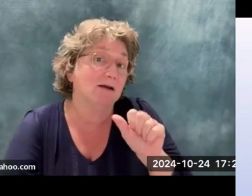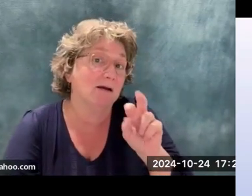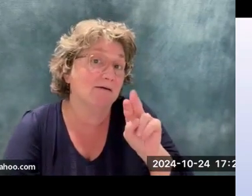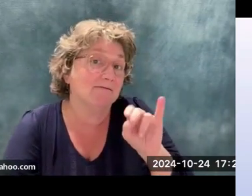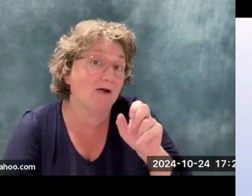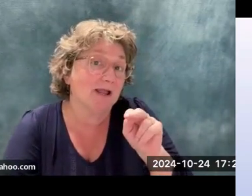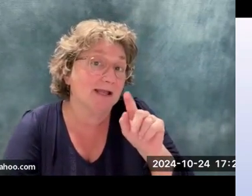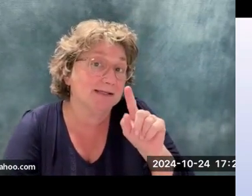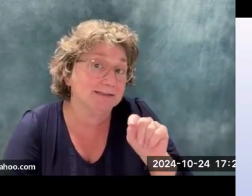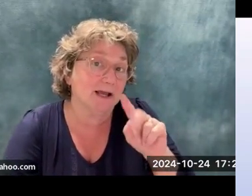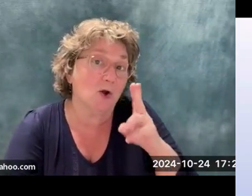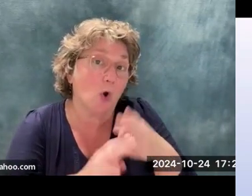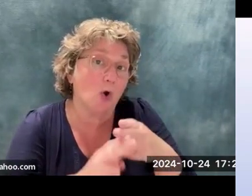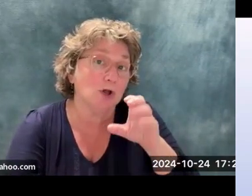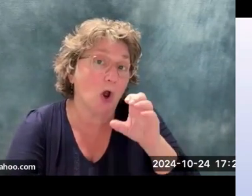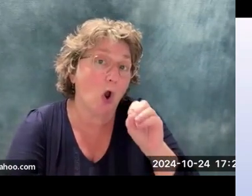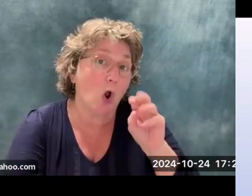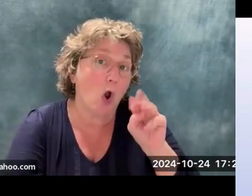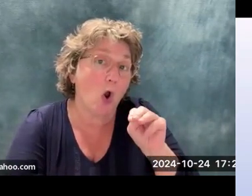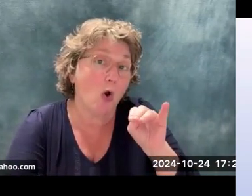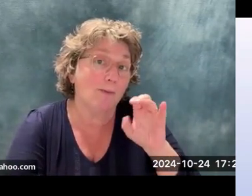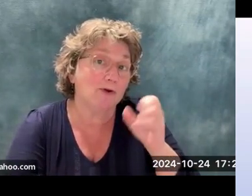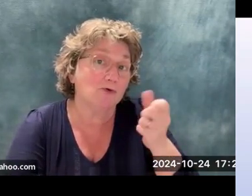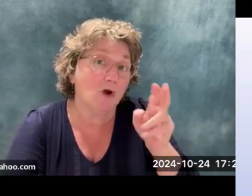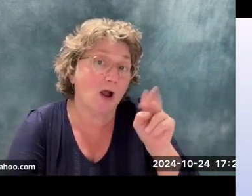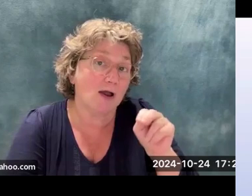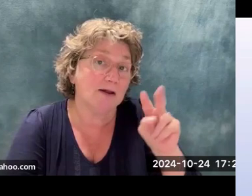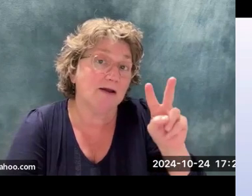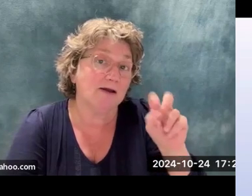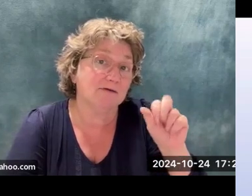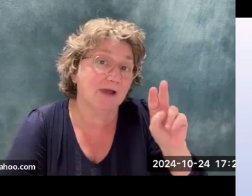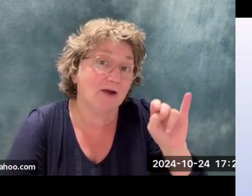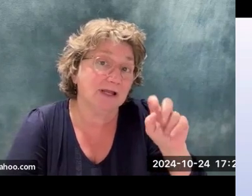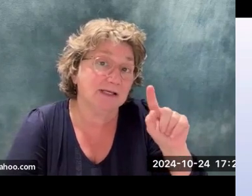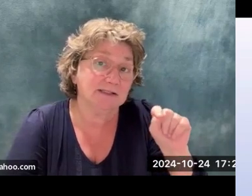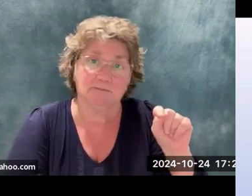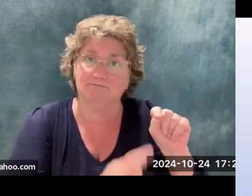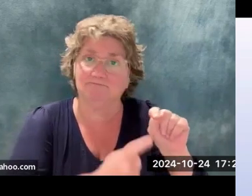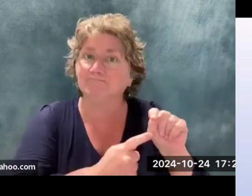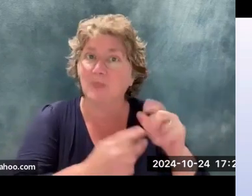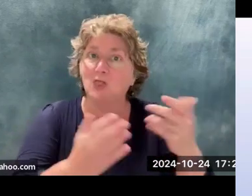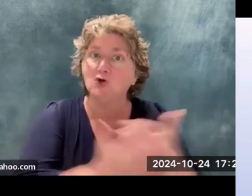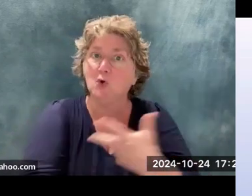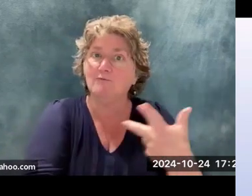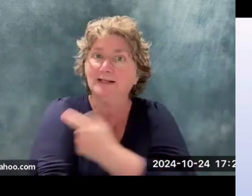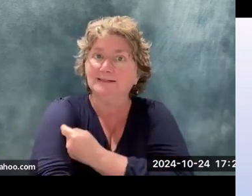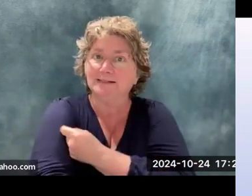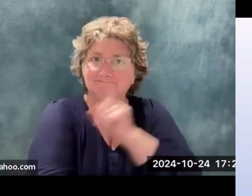booster is specifically targeting that variant. So even if you've been vaccinated in the past and